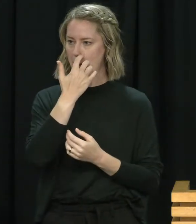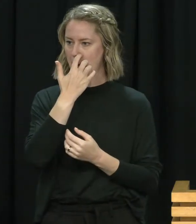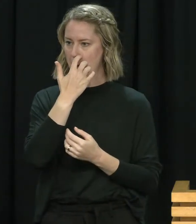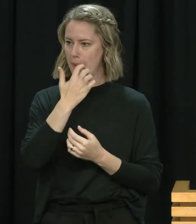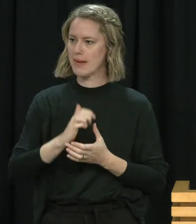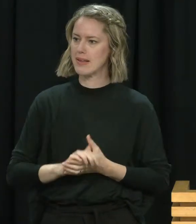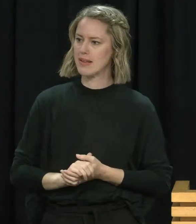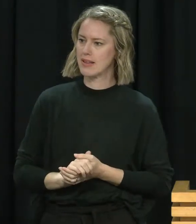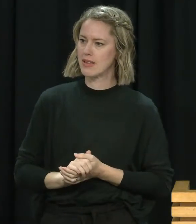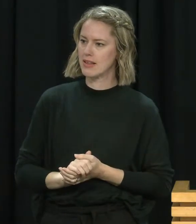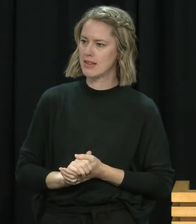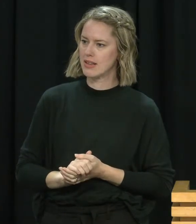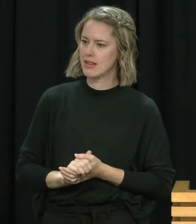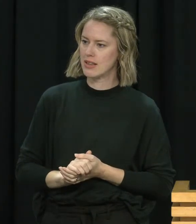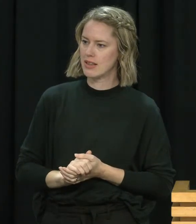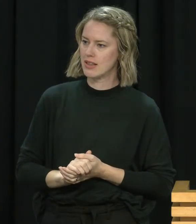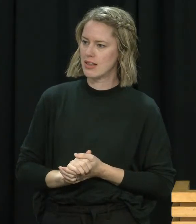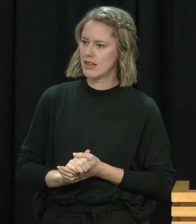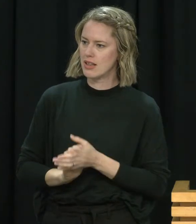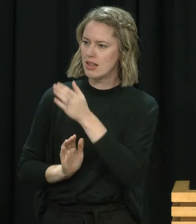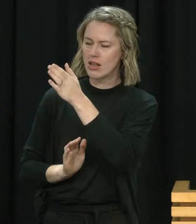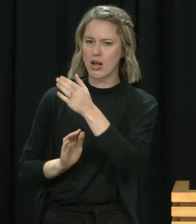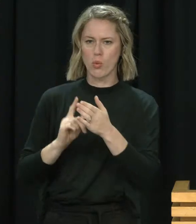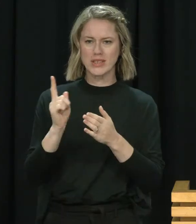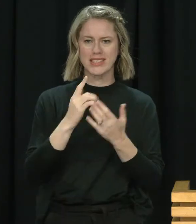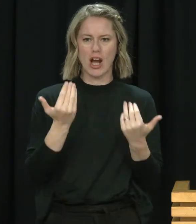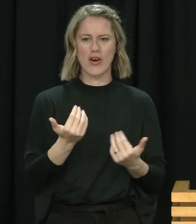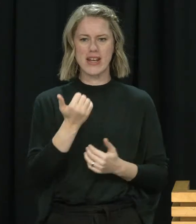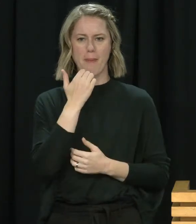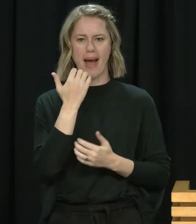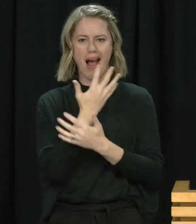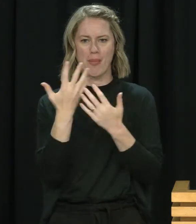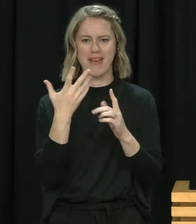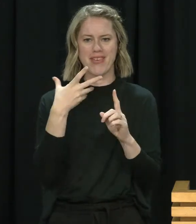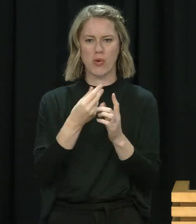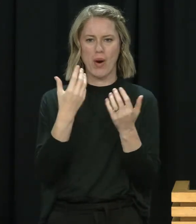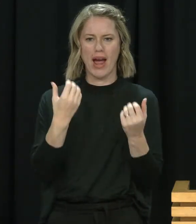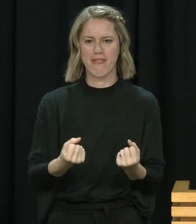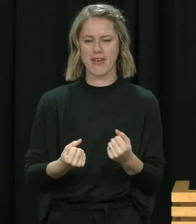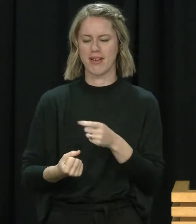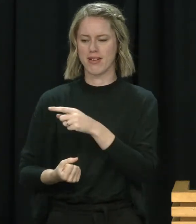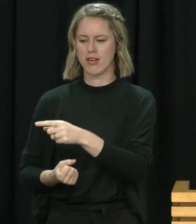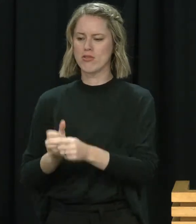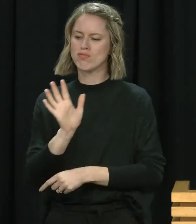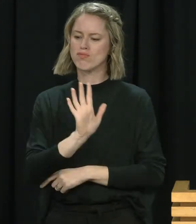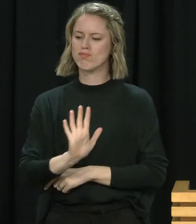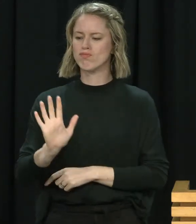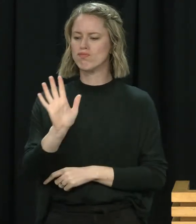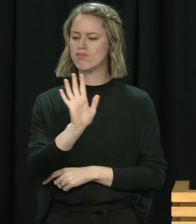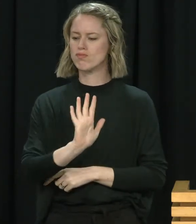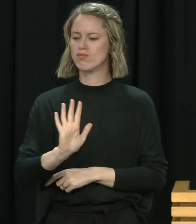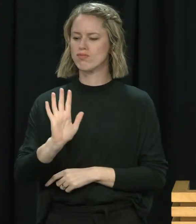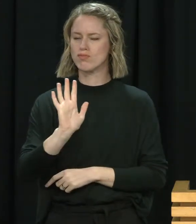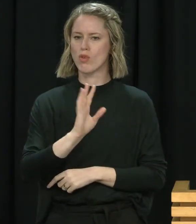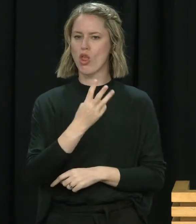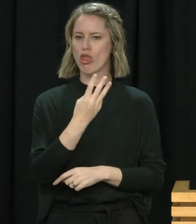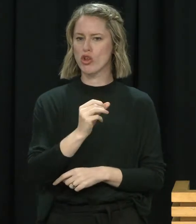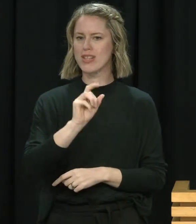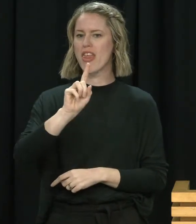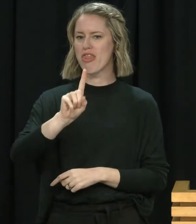freezer as a contingency. We'd rather get them out and into people but that means we're